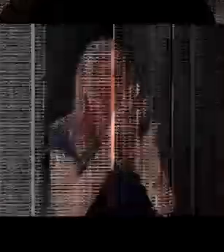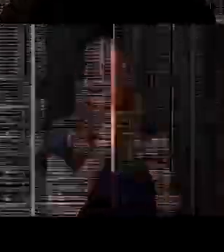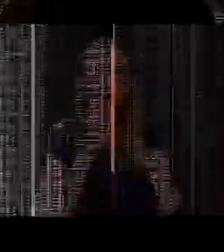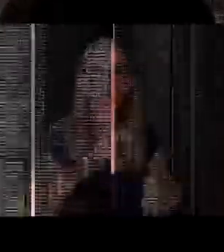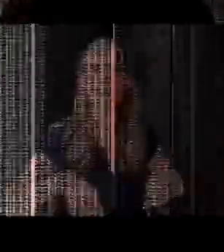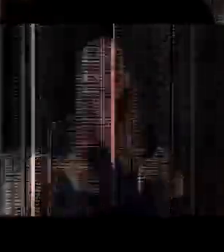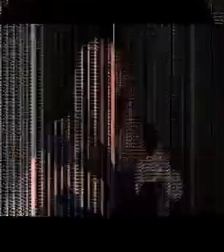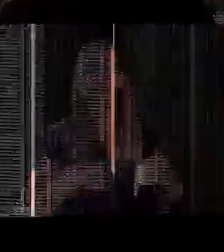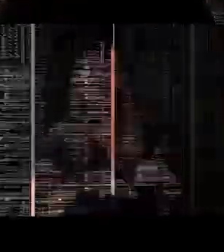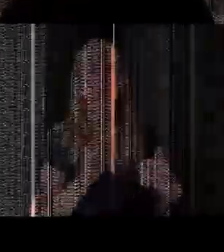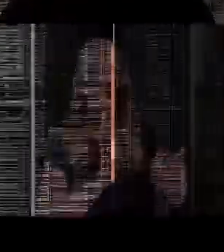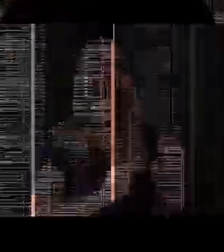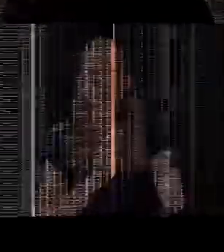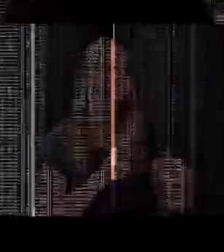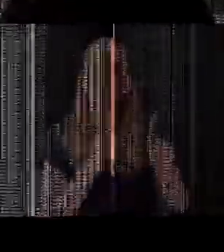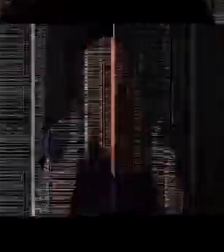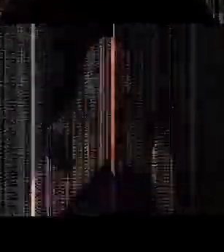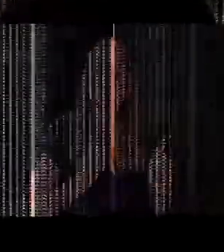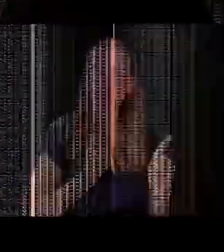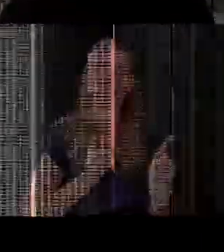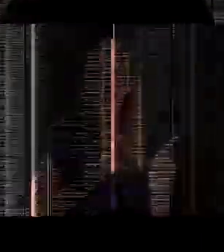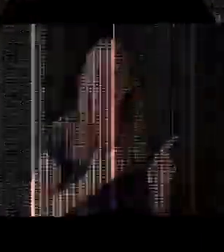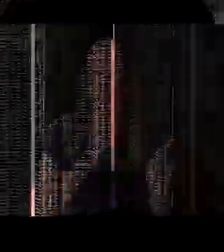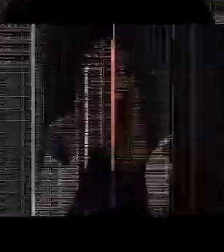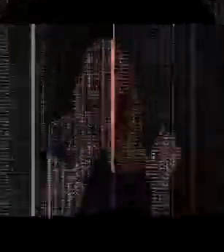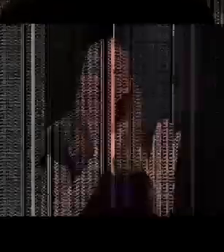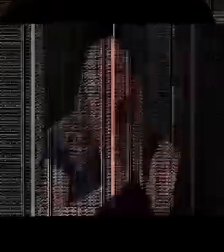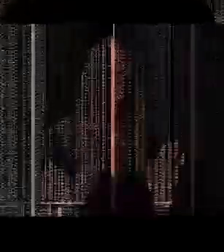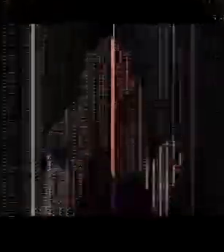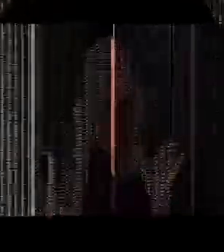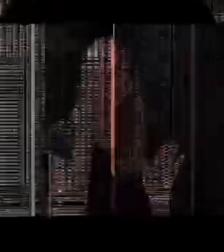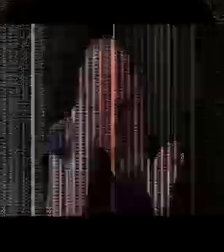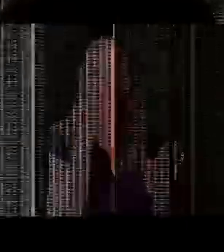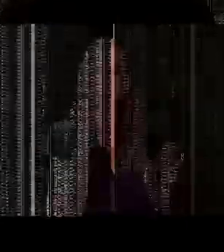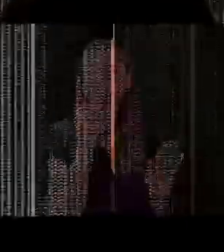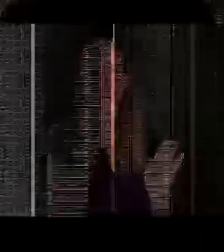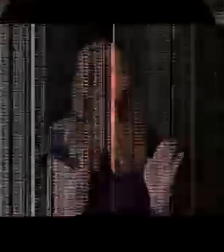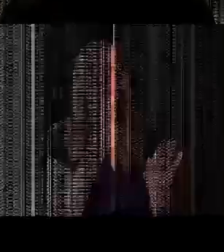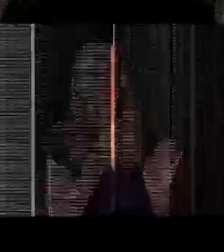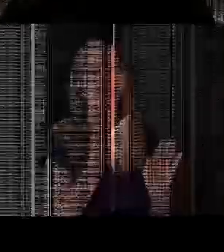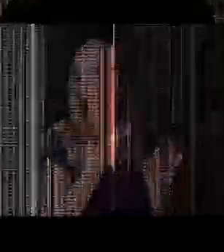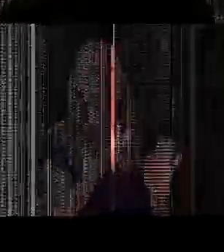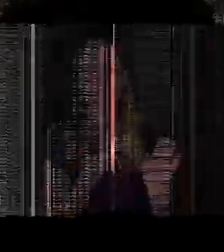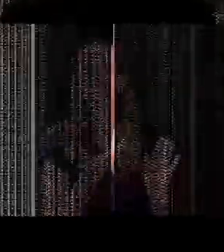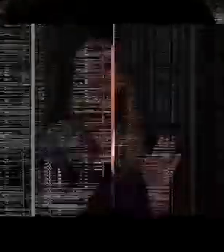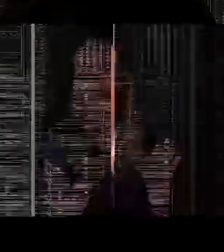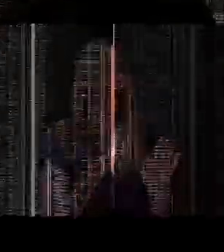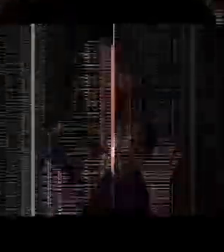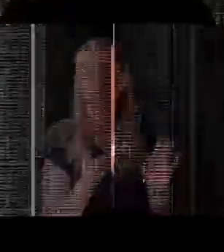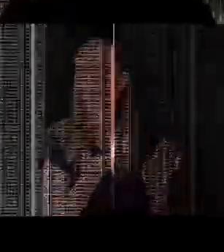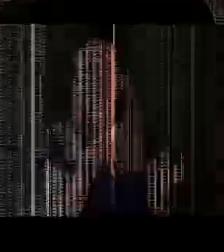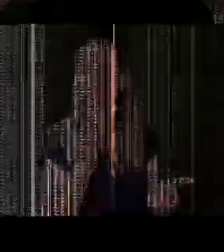look at. But for me personally it would be great if you know, there was maybe fewer distractions